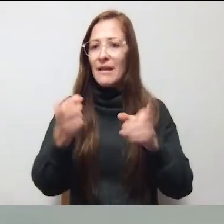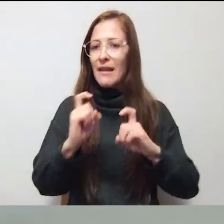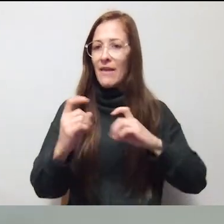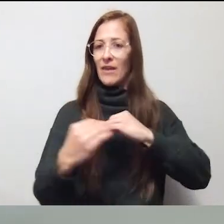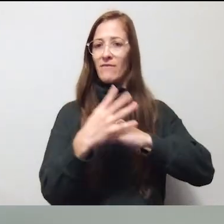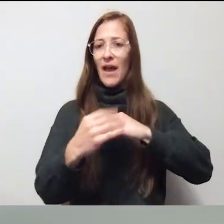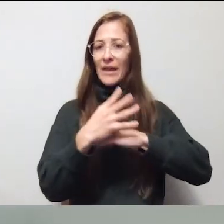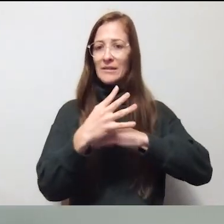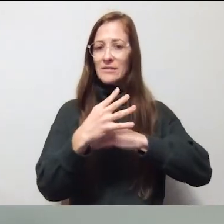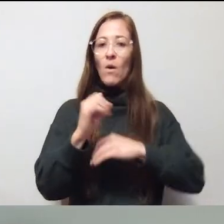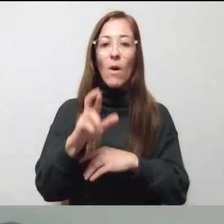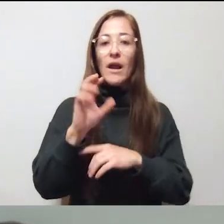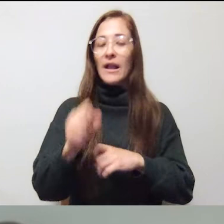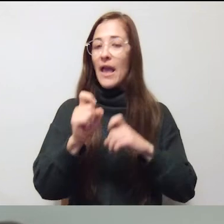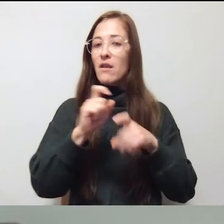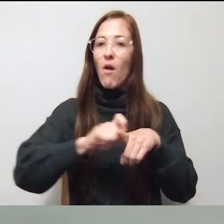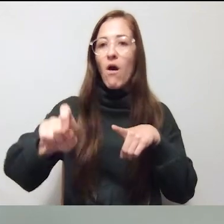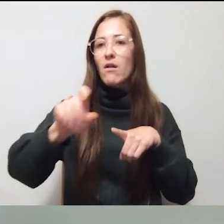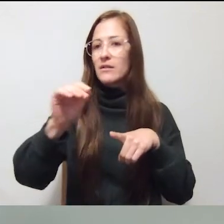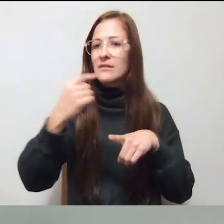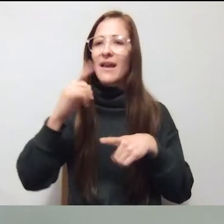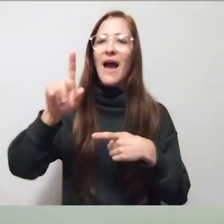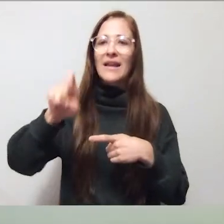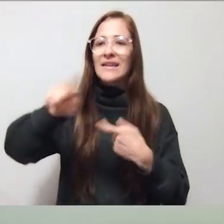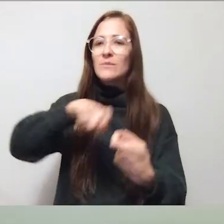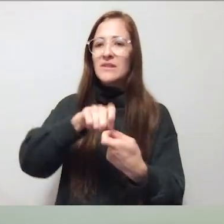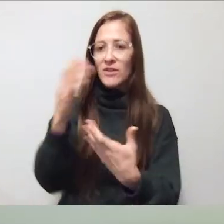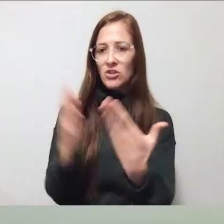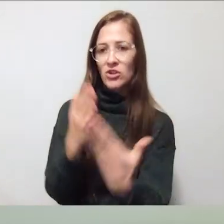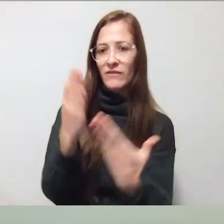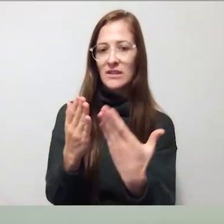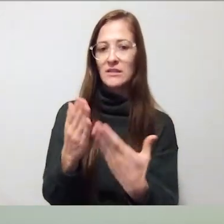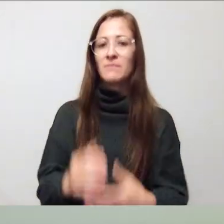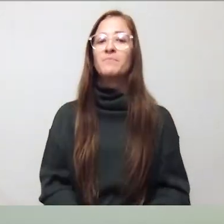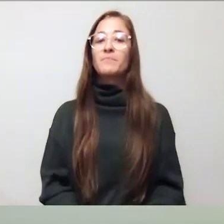Or you can call and say I need a specific service. And why I think the comprehensive service assessment